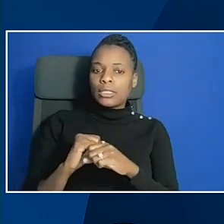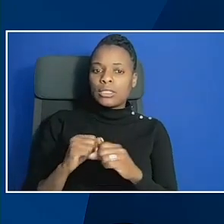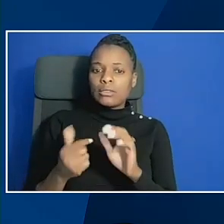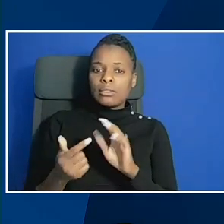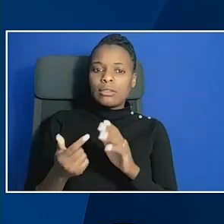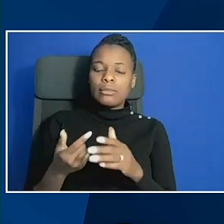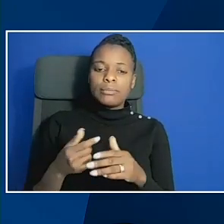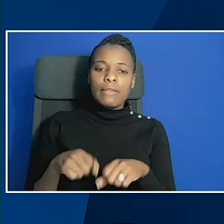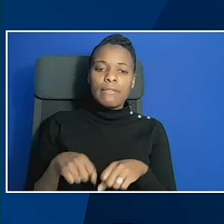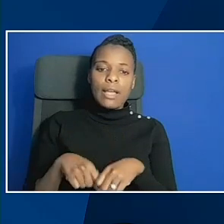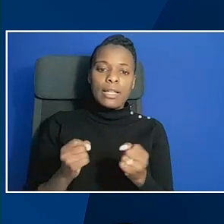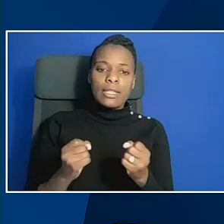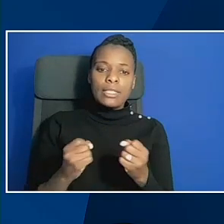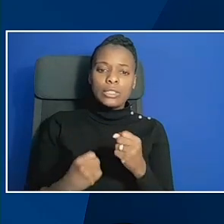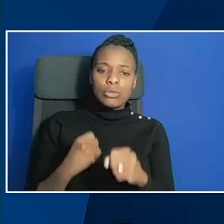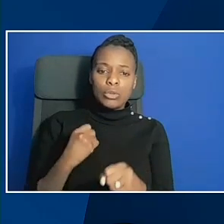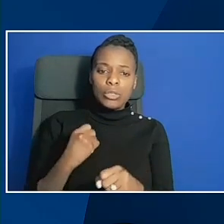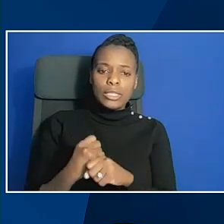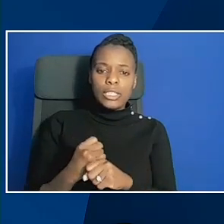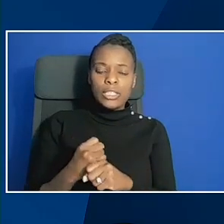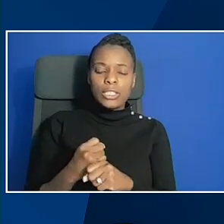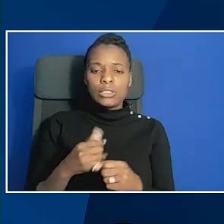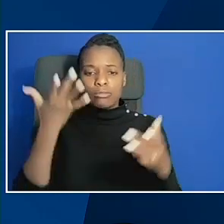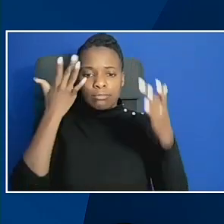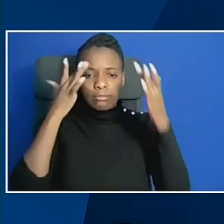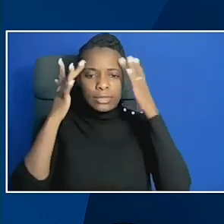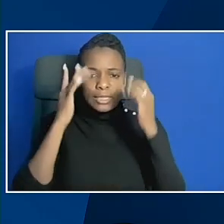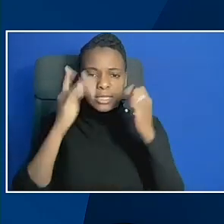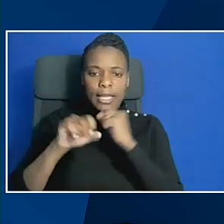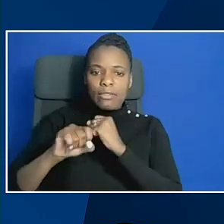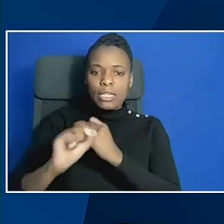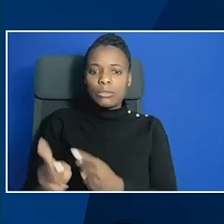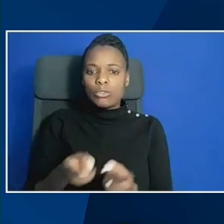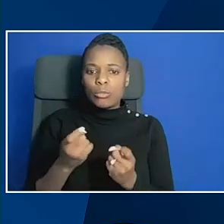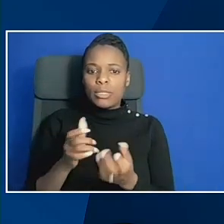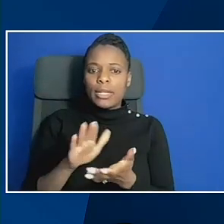outcomes months before the closure, which was just mentioned as being protected.